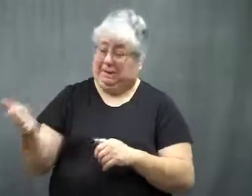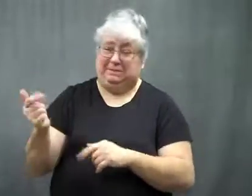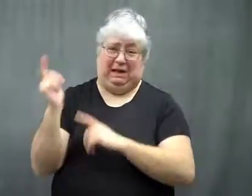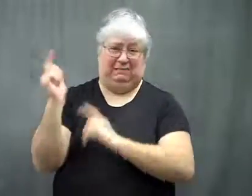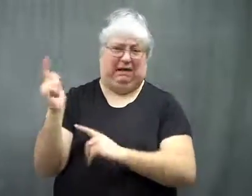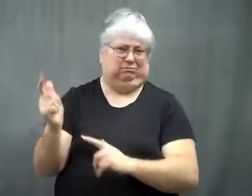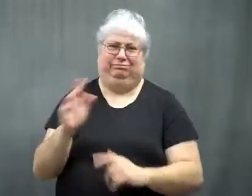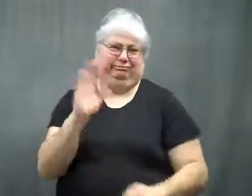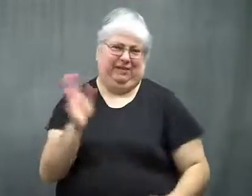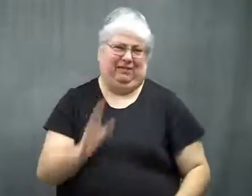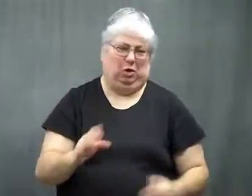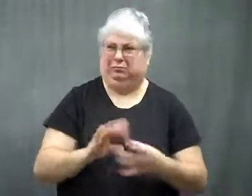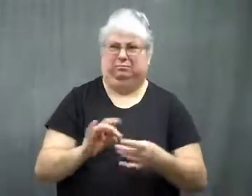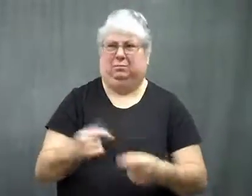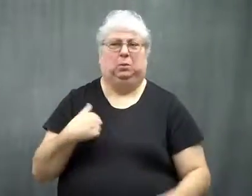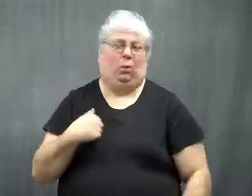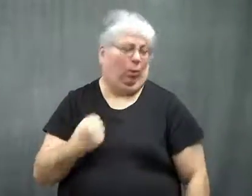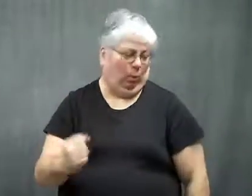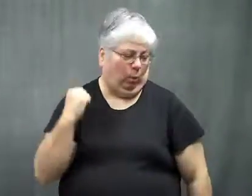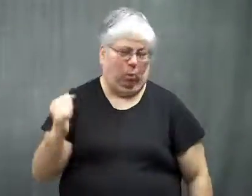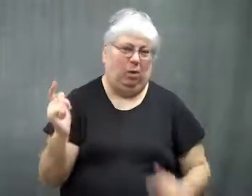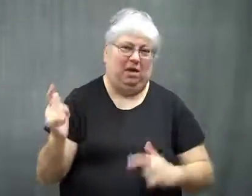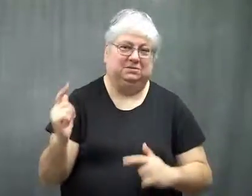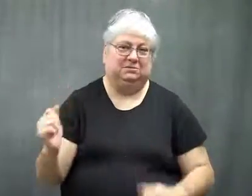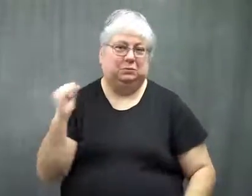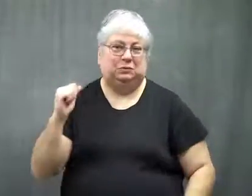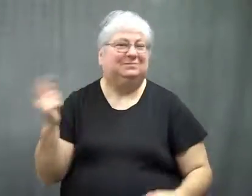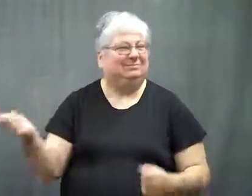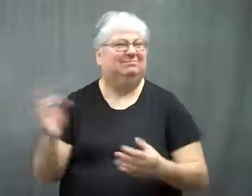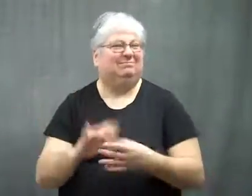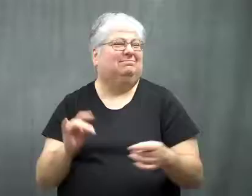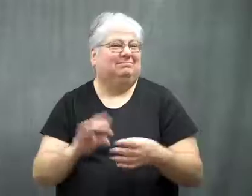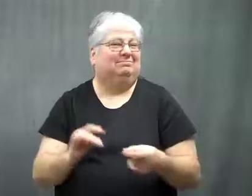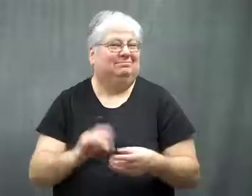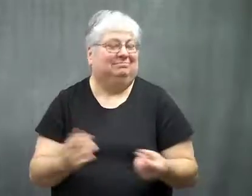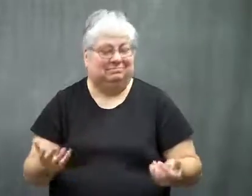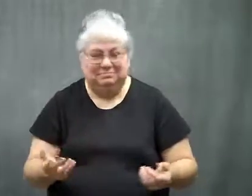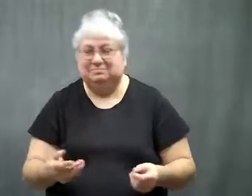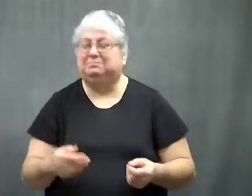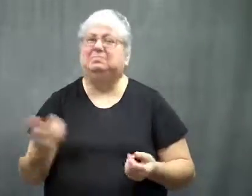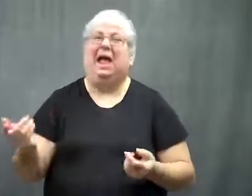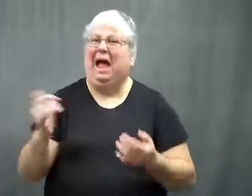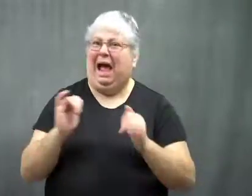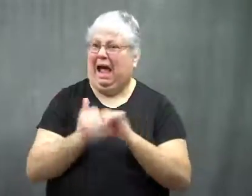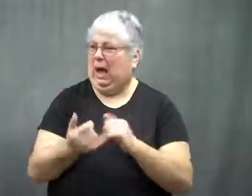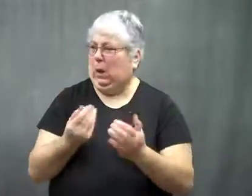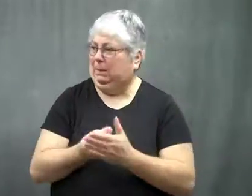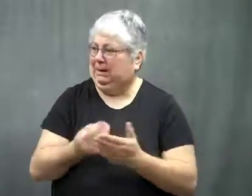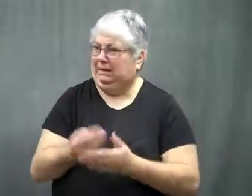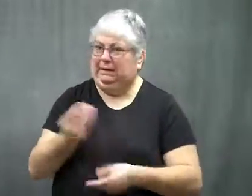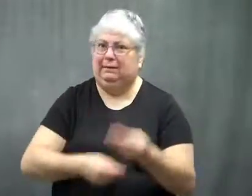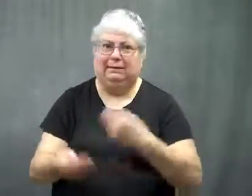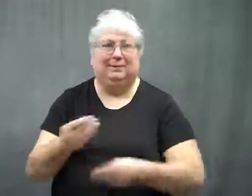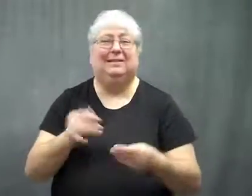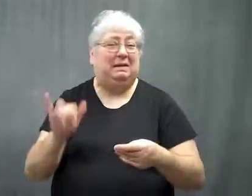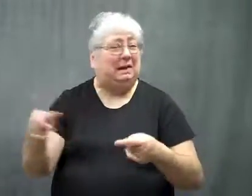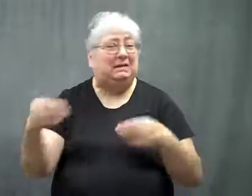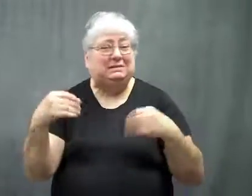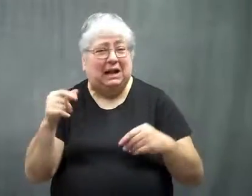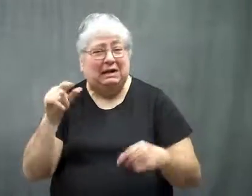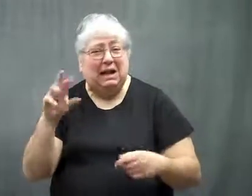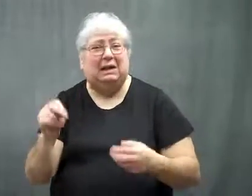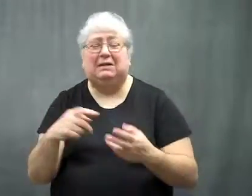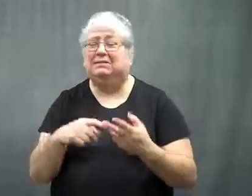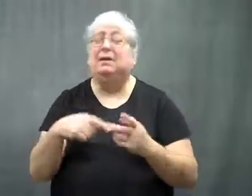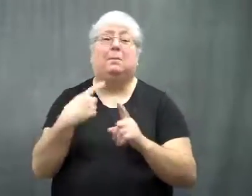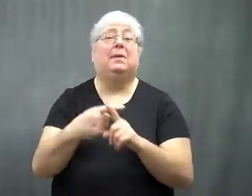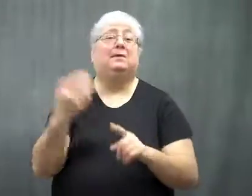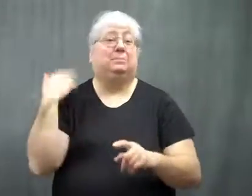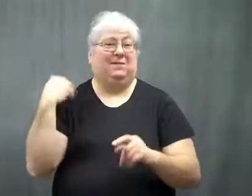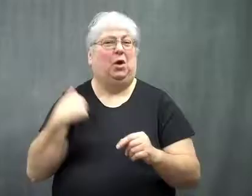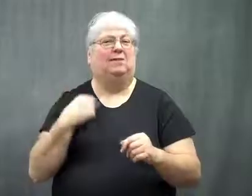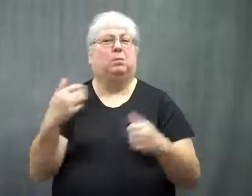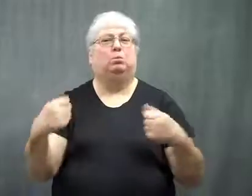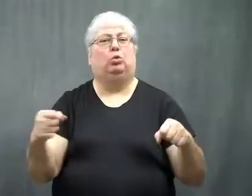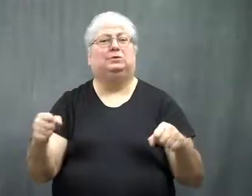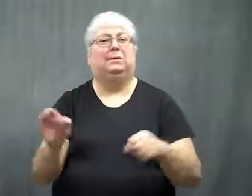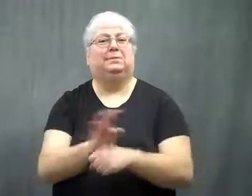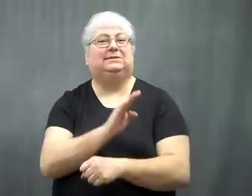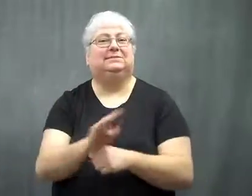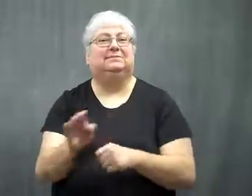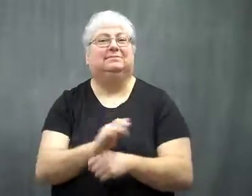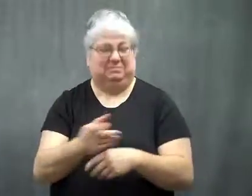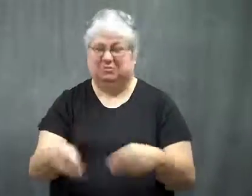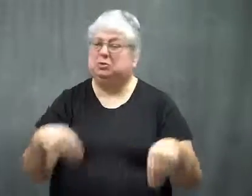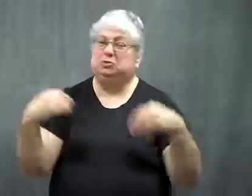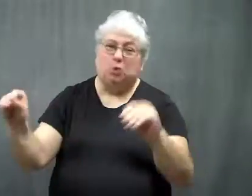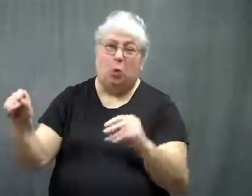He never hunted, and said he never would.